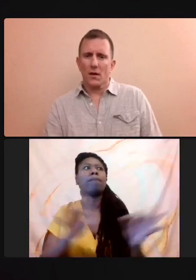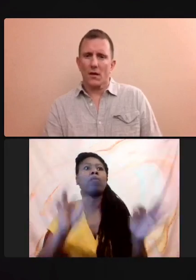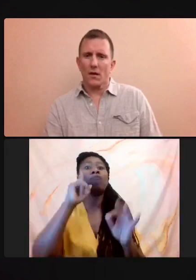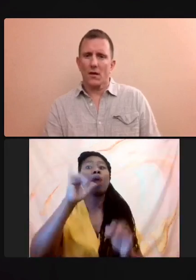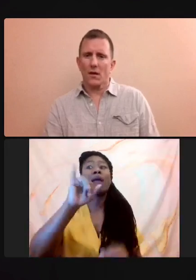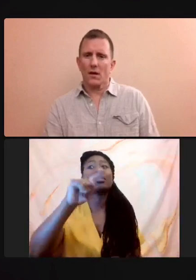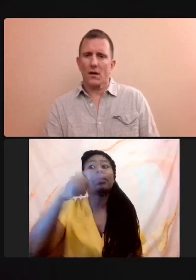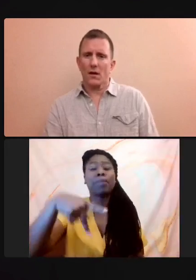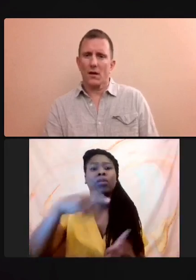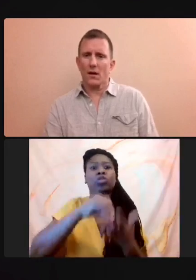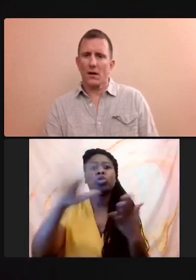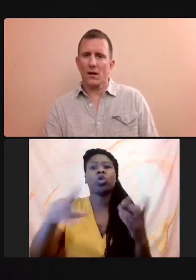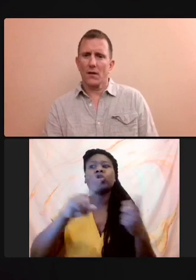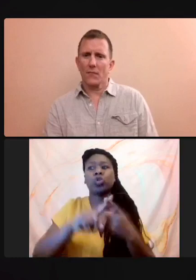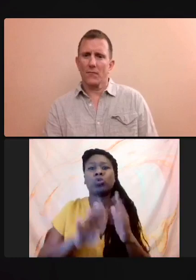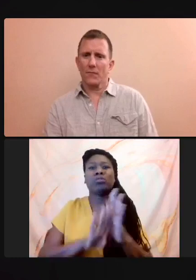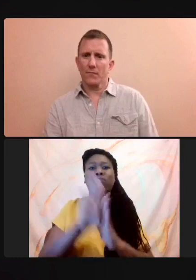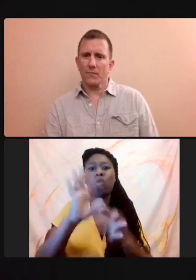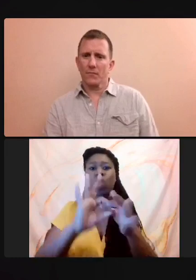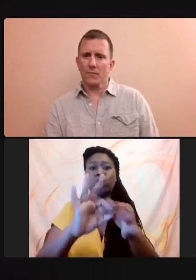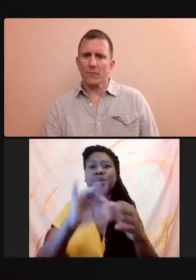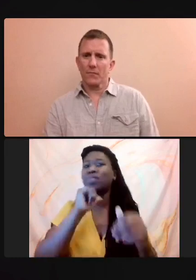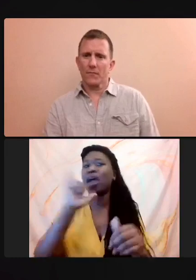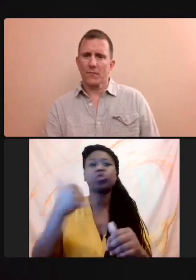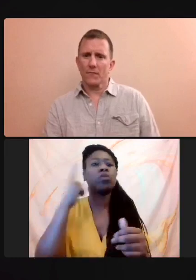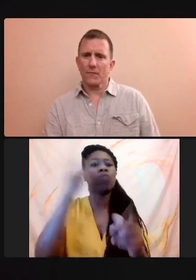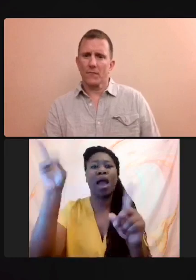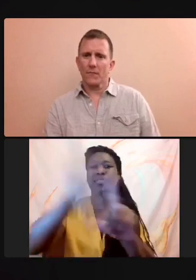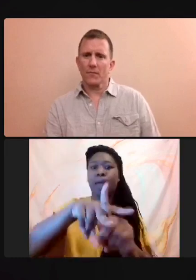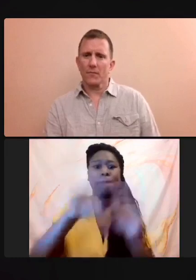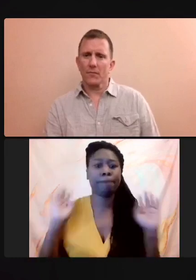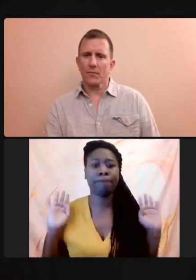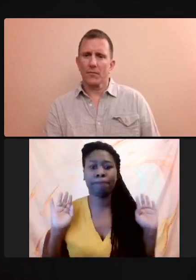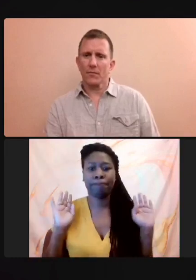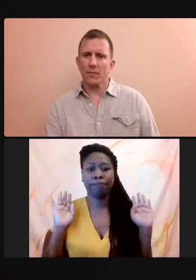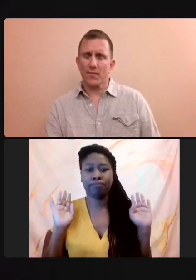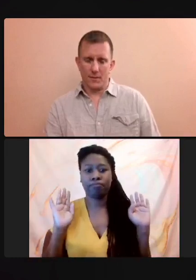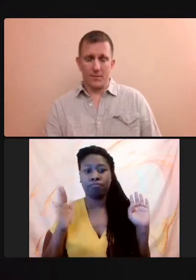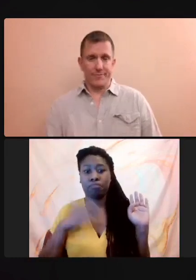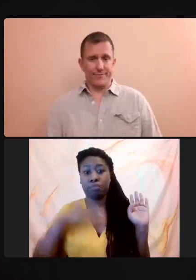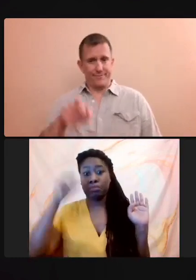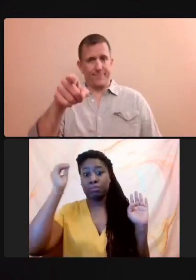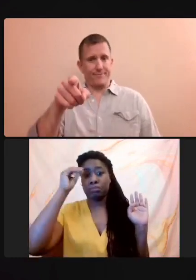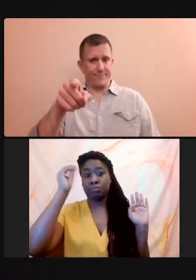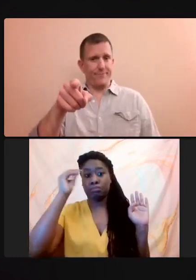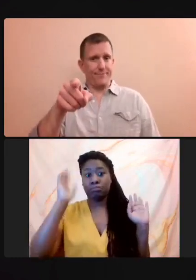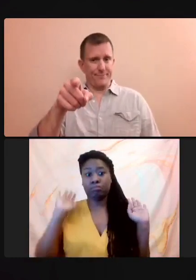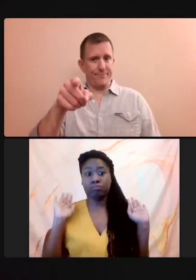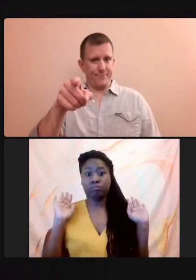And so I think that it's important, again, for the interpreting department at that school to have a continuous relationship,